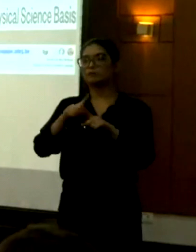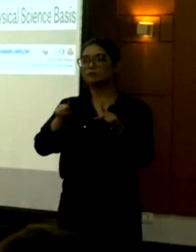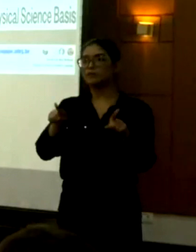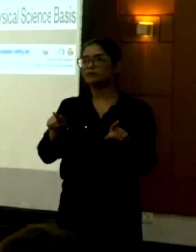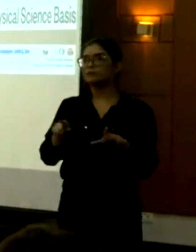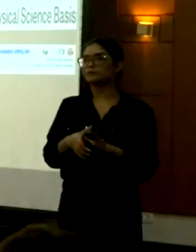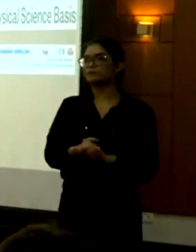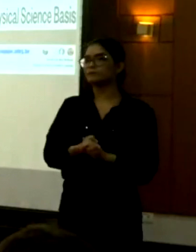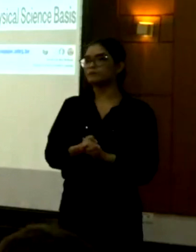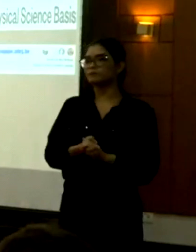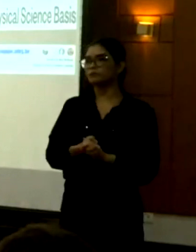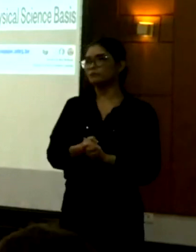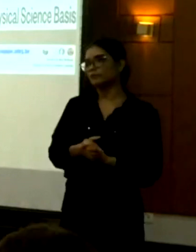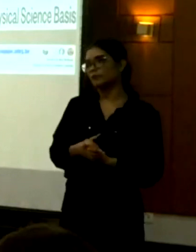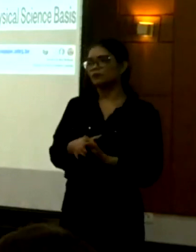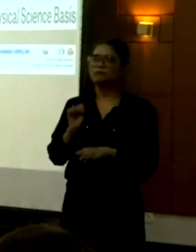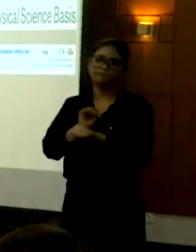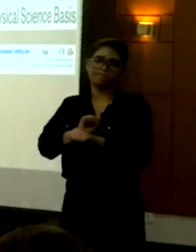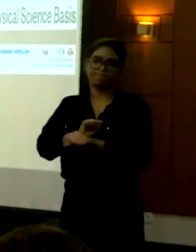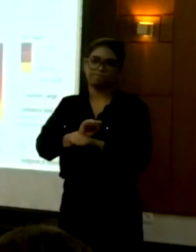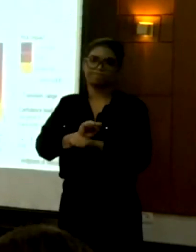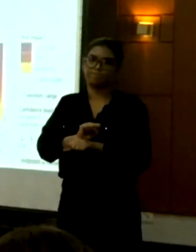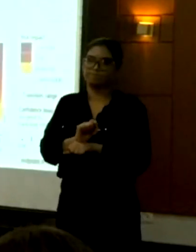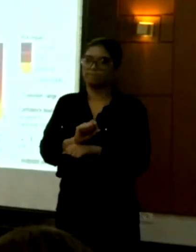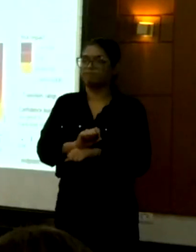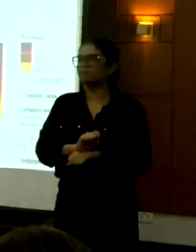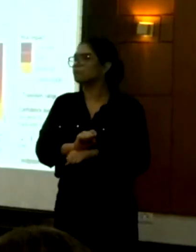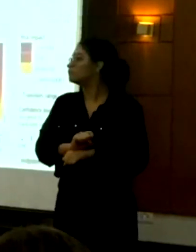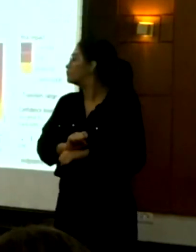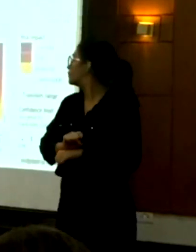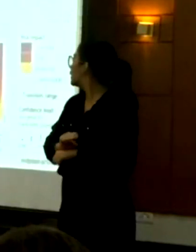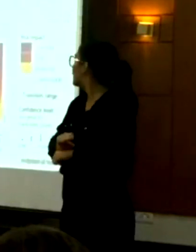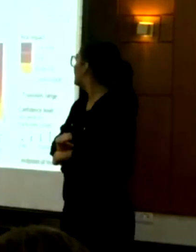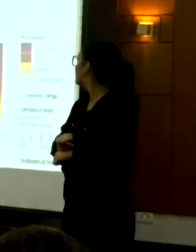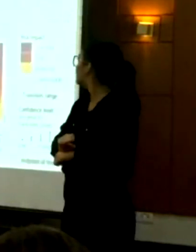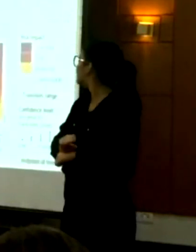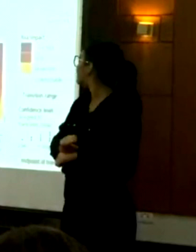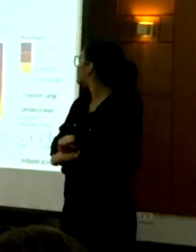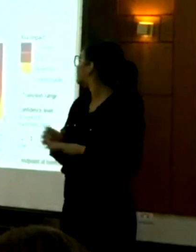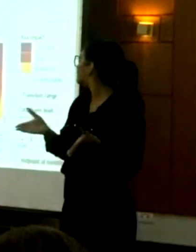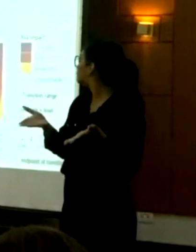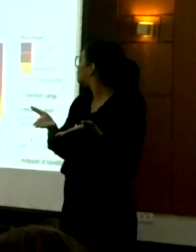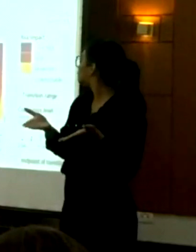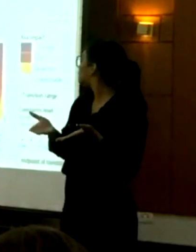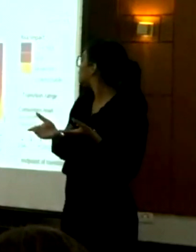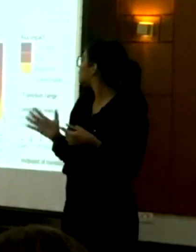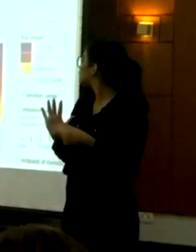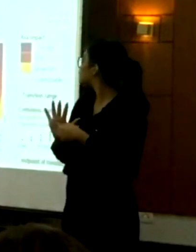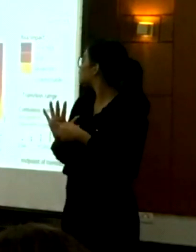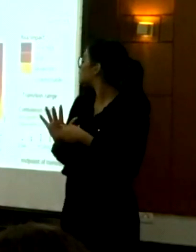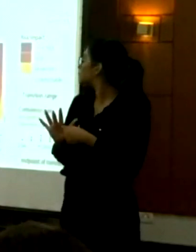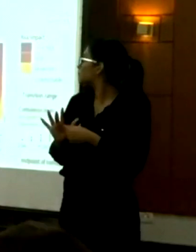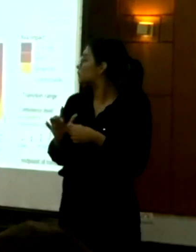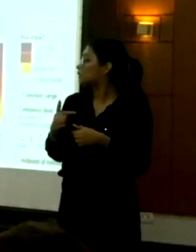he, he is not very active and here we are going to talk about the scenarios, a little complex figure but I will say the following